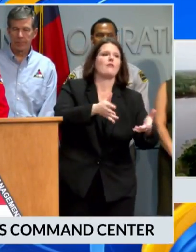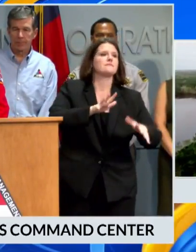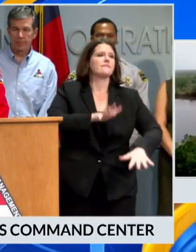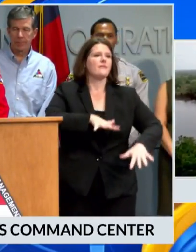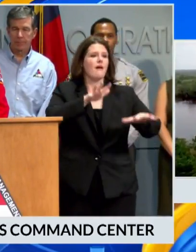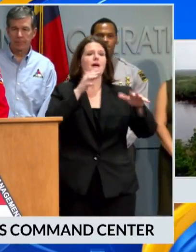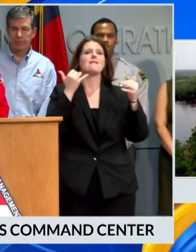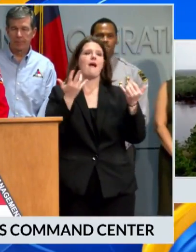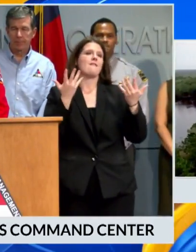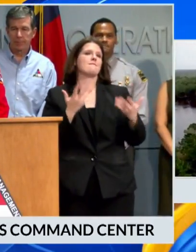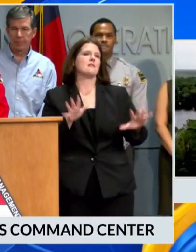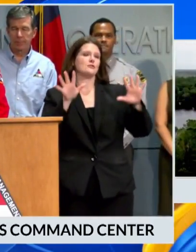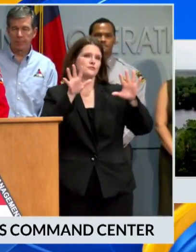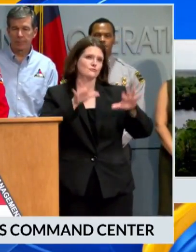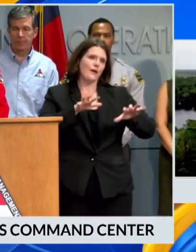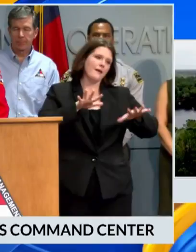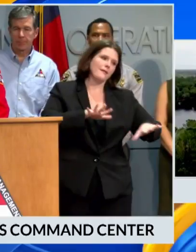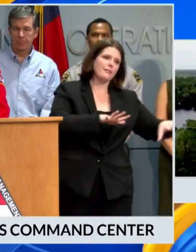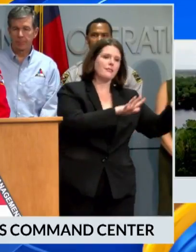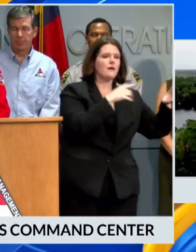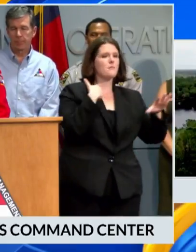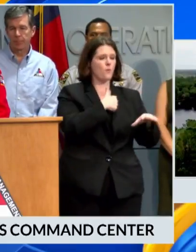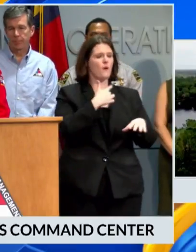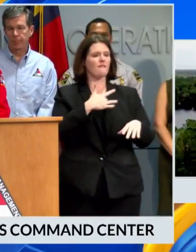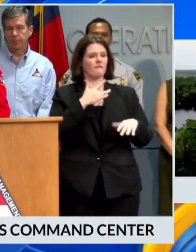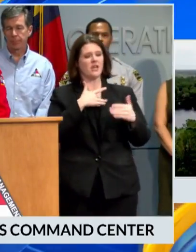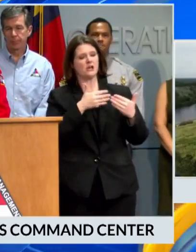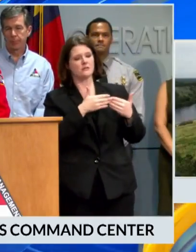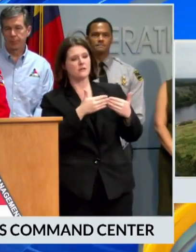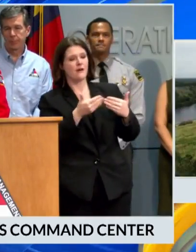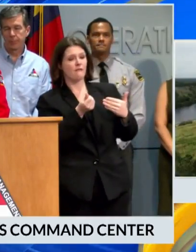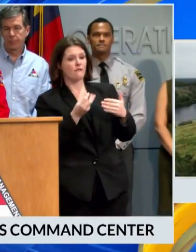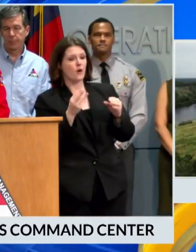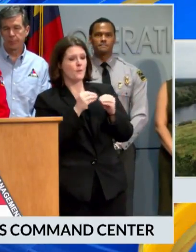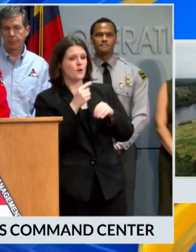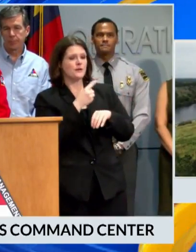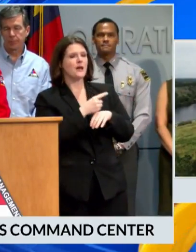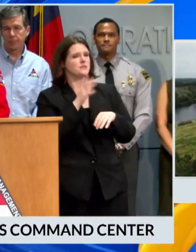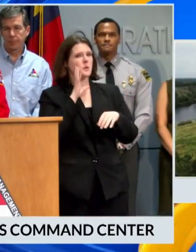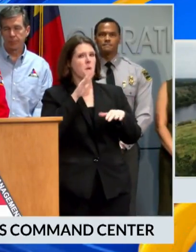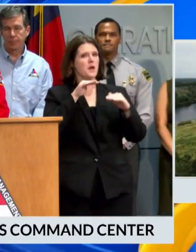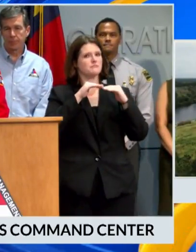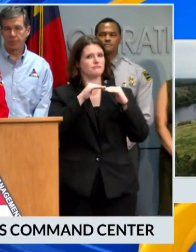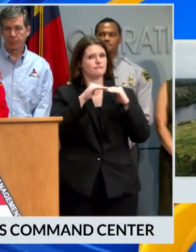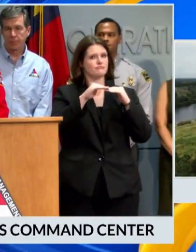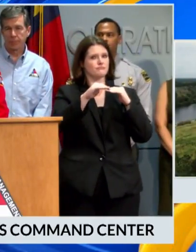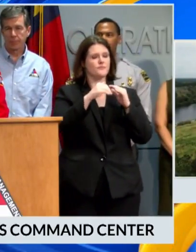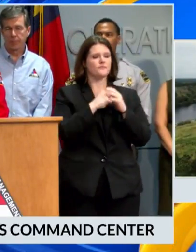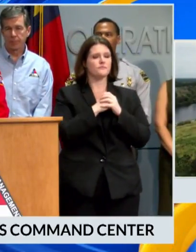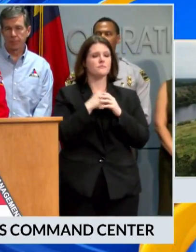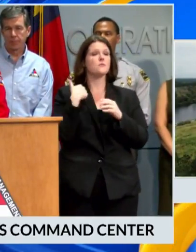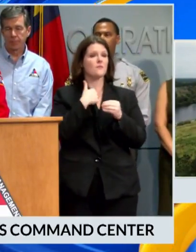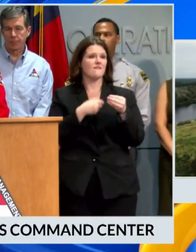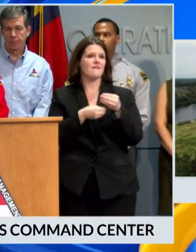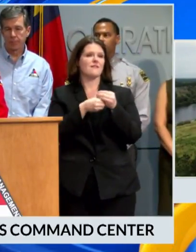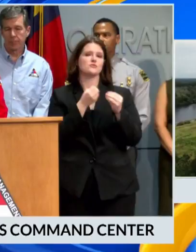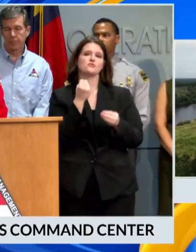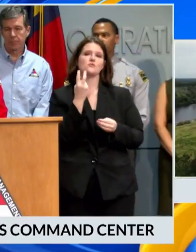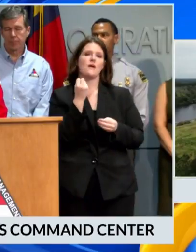WESTWARD, WE ANTICIPATE THAT AND THAT IS DUE TO THE FLOODING FROM THAT RAIN EVENT FROM FLORENCE. IT HAS MOVED OUT OF THE STATE, SO WE ANTICIPATE THAT THOSE WILL STABILIZE OVER THE NEXT